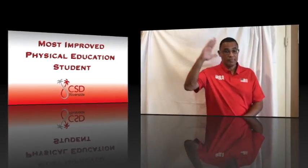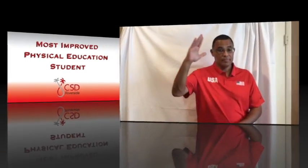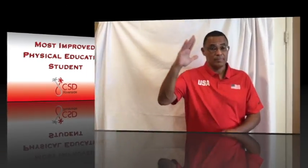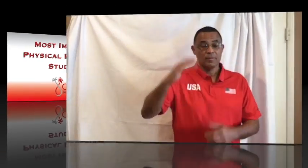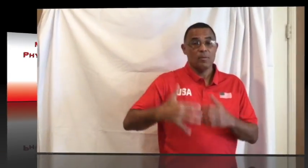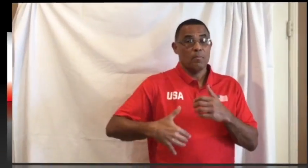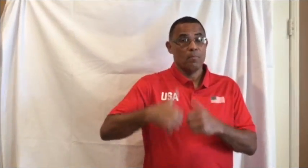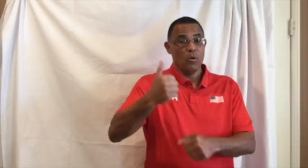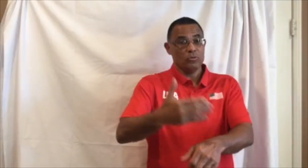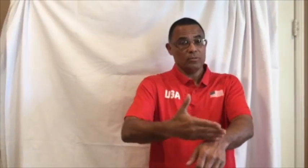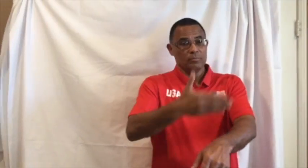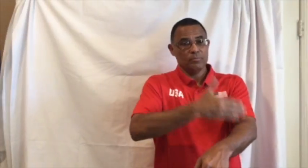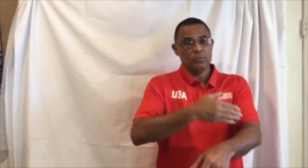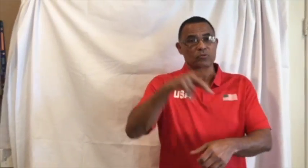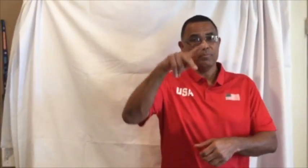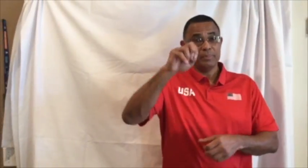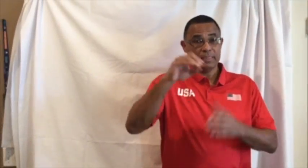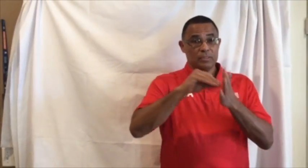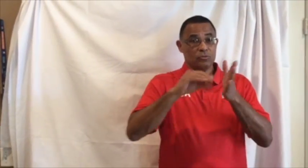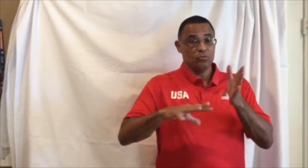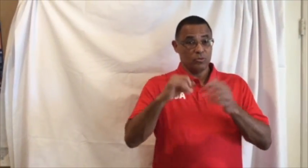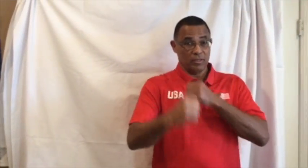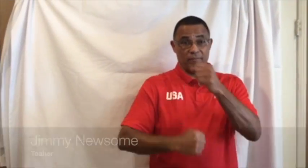Hi, most improved PE student of